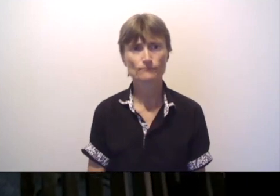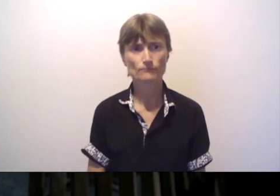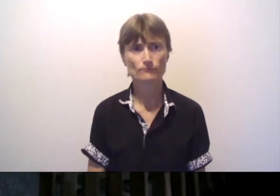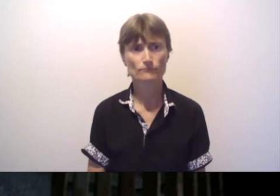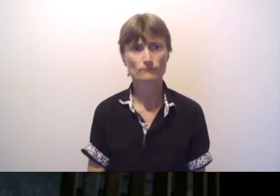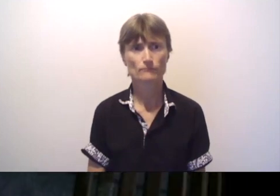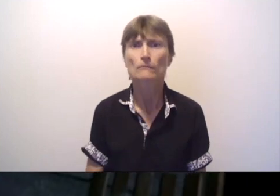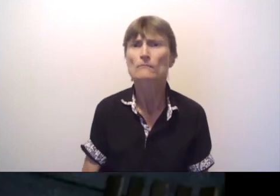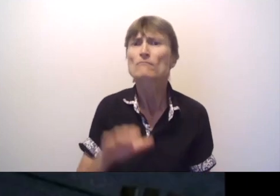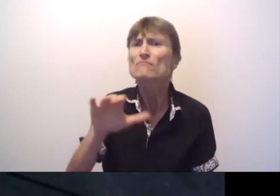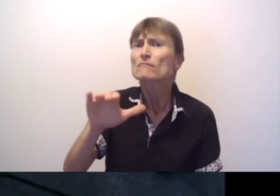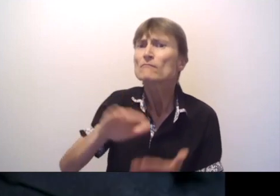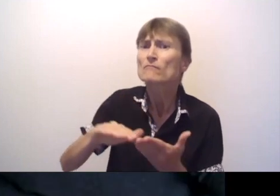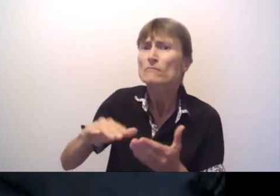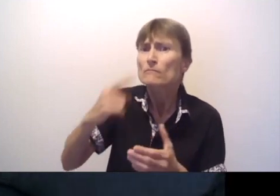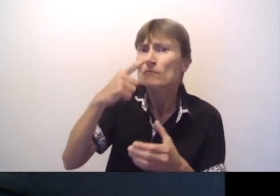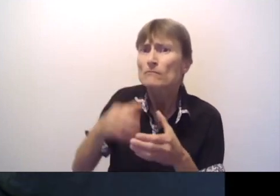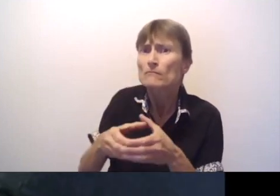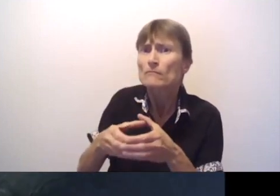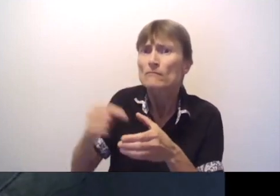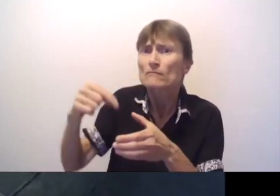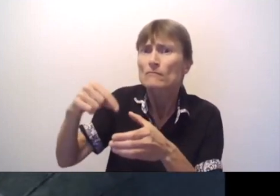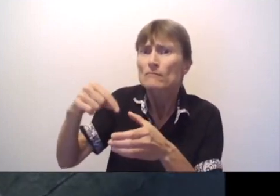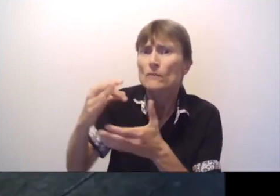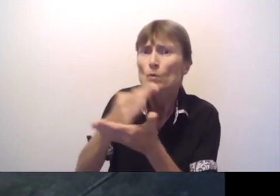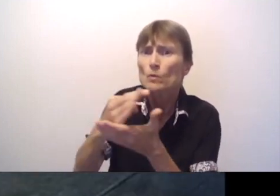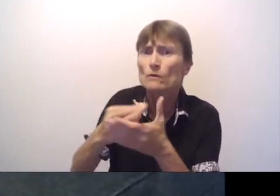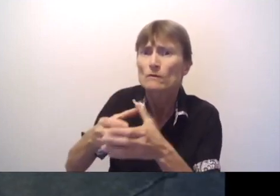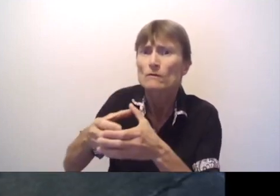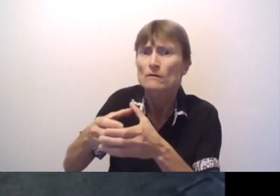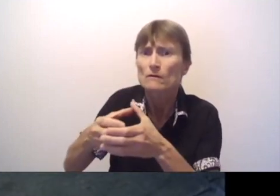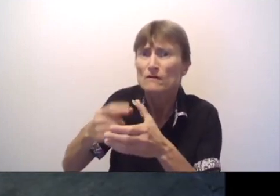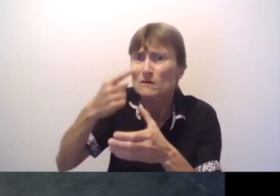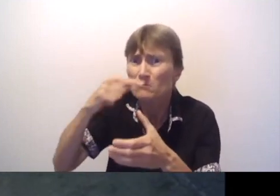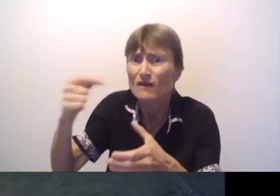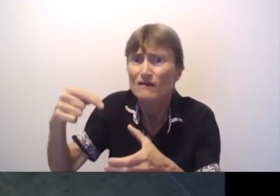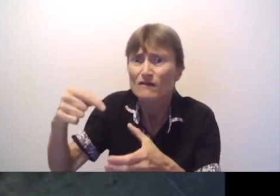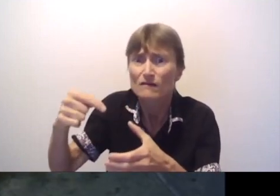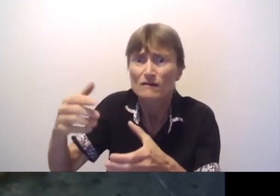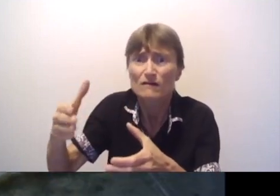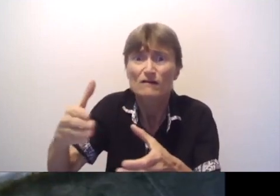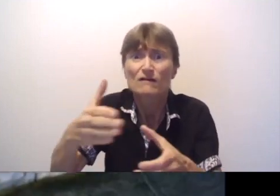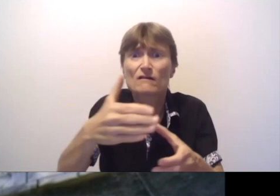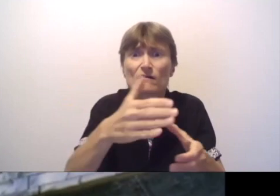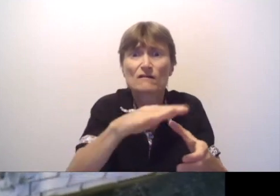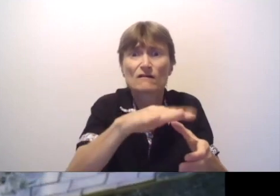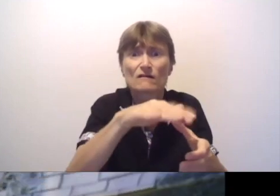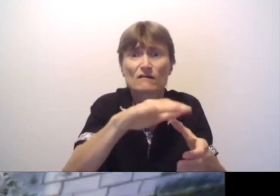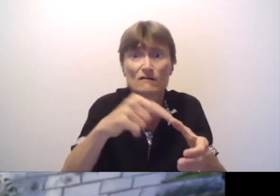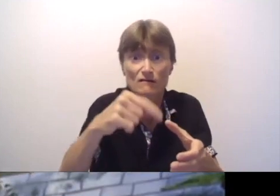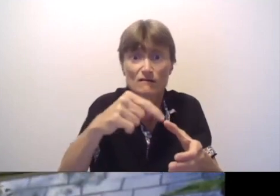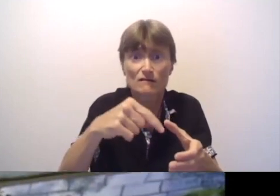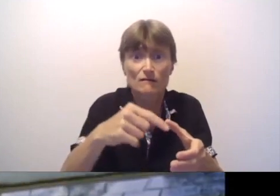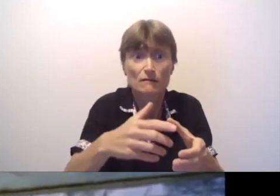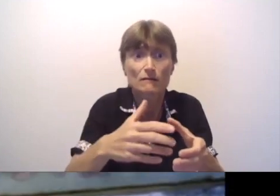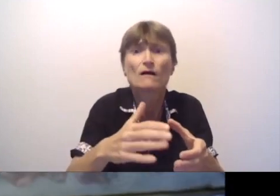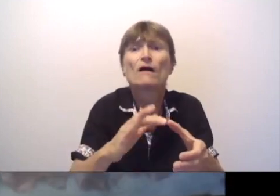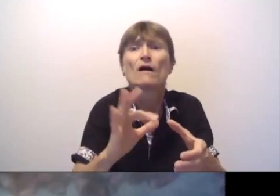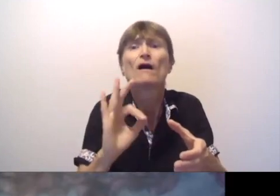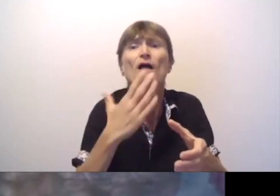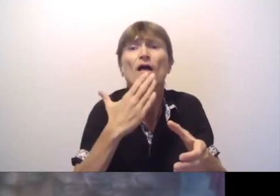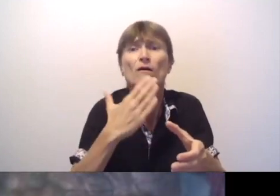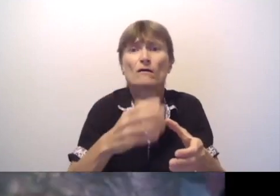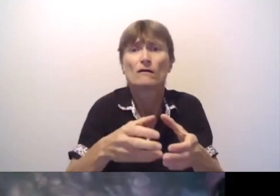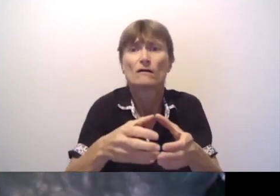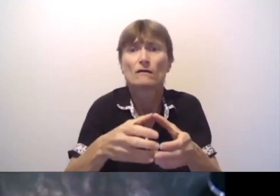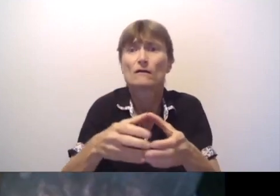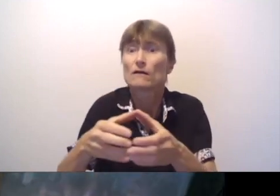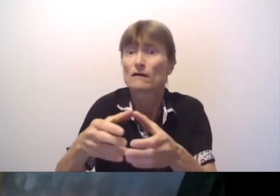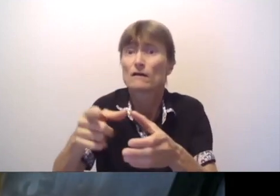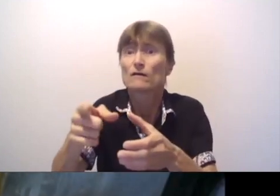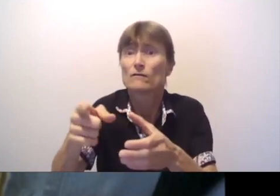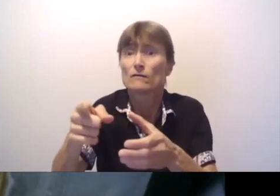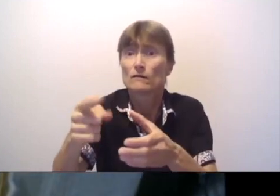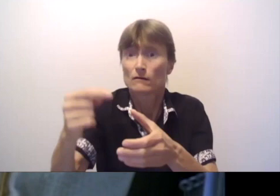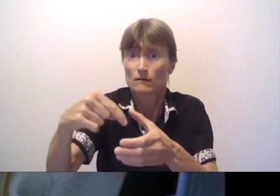that is